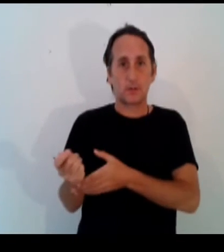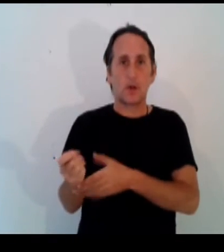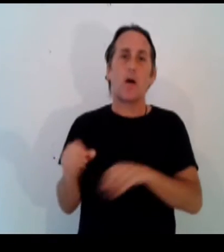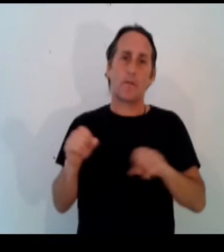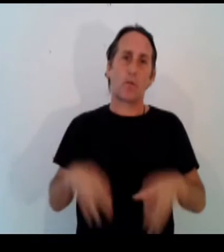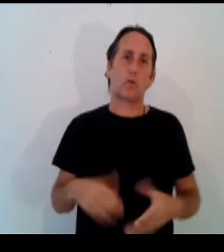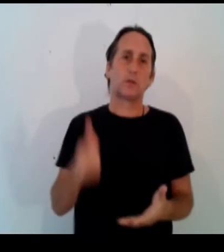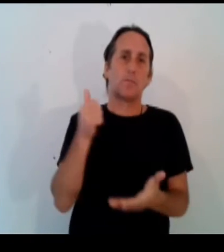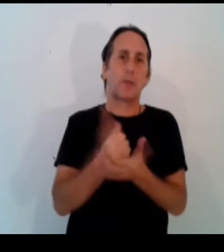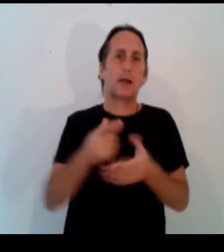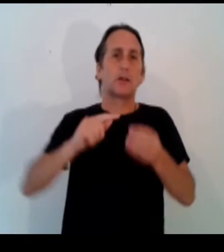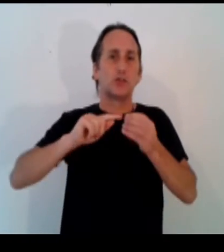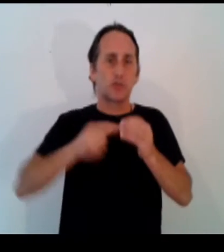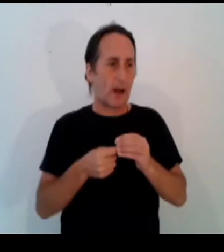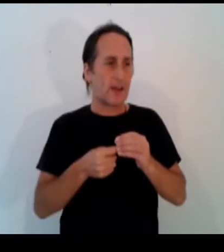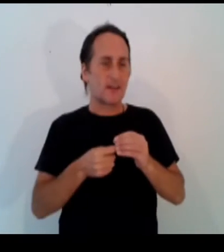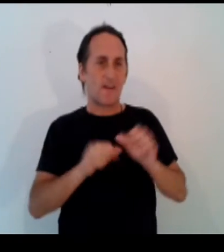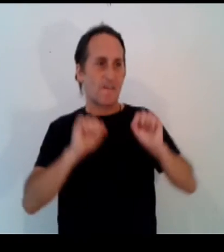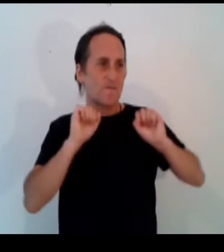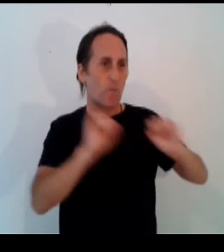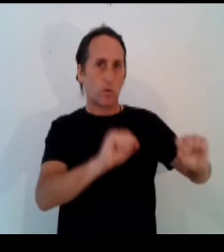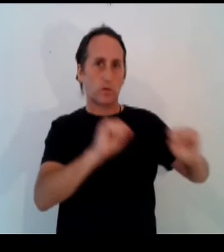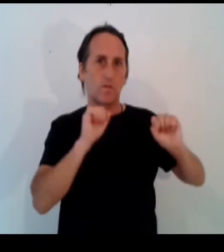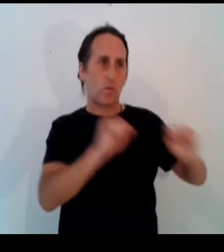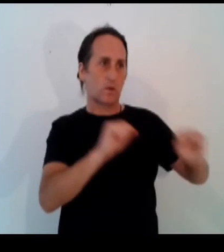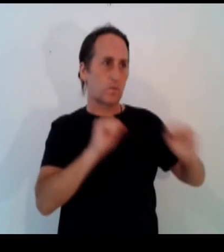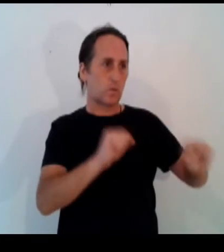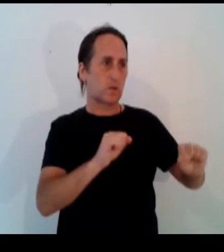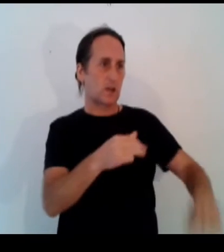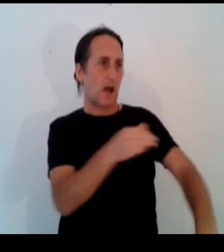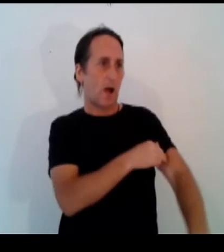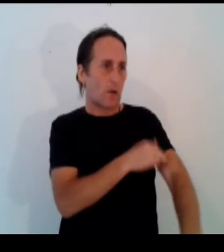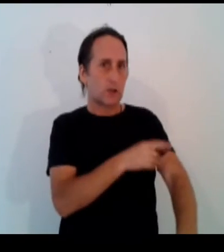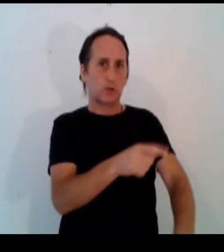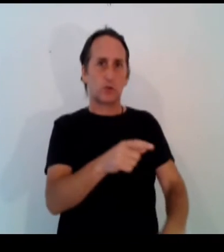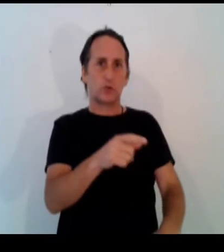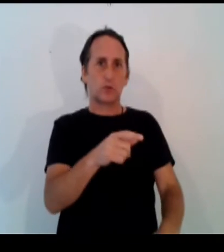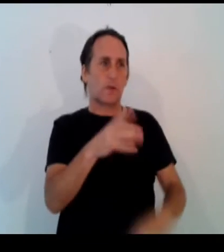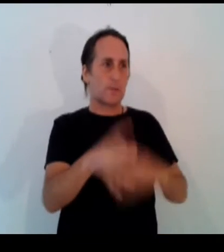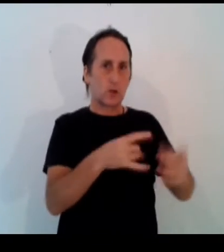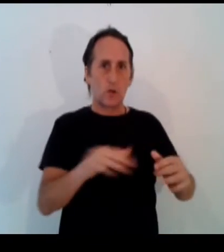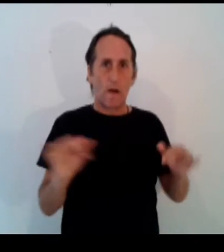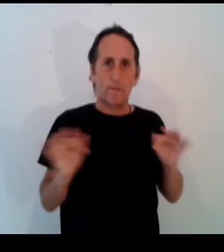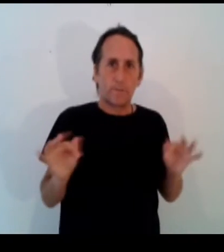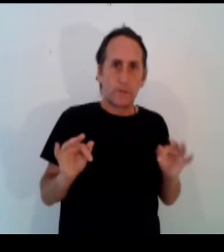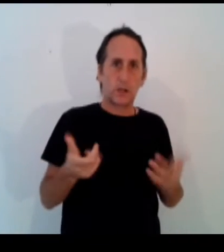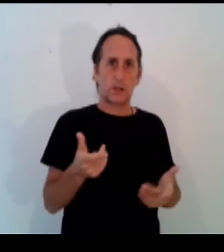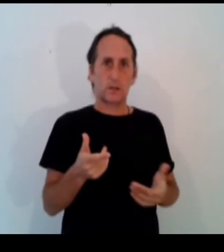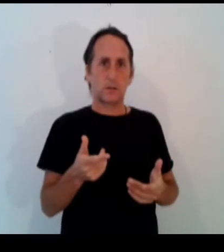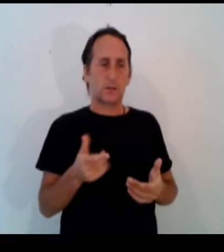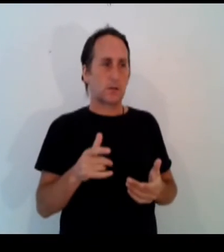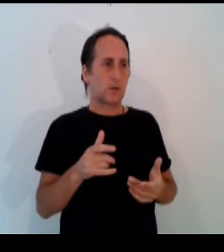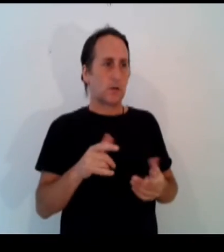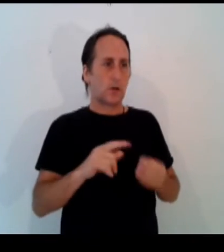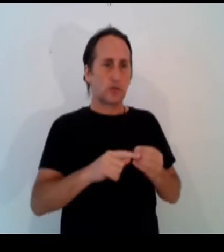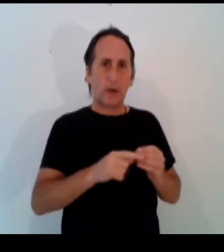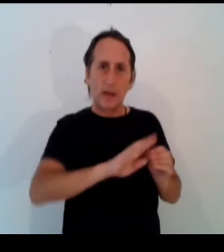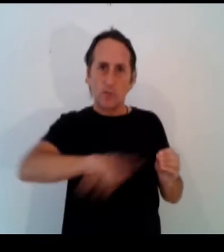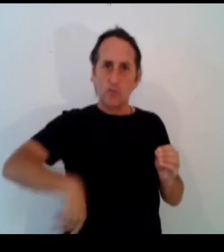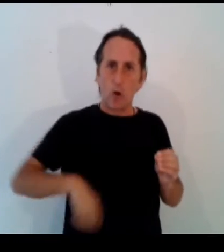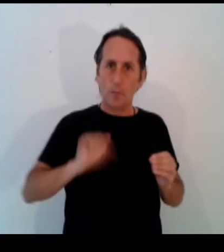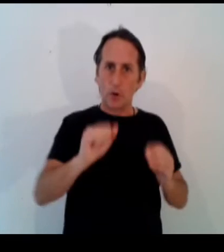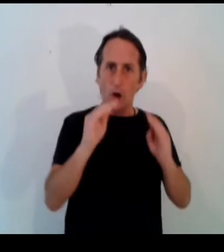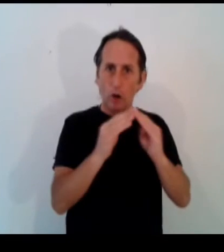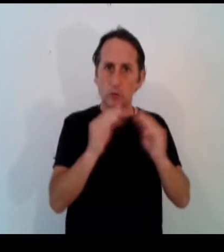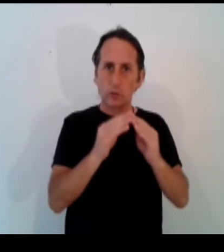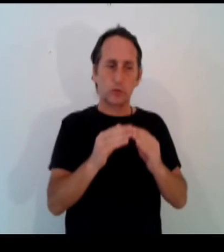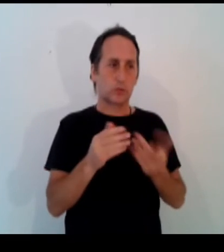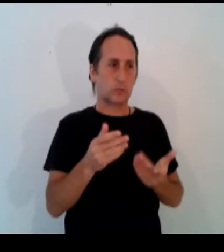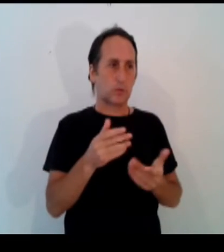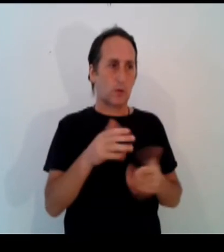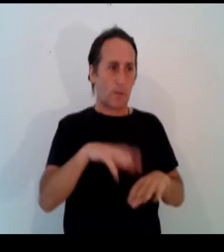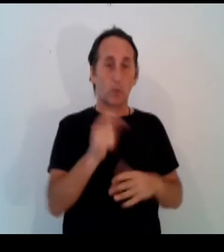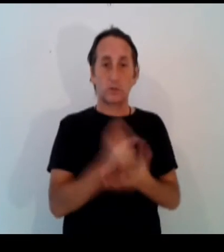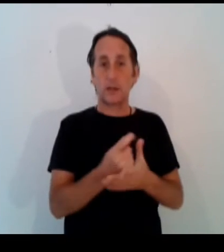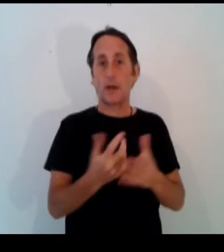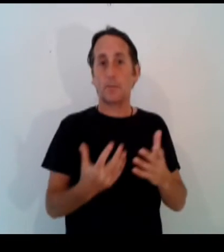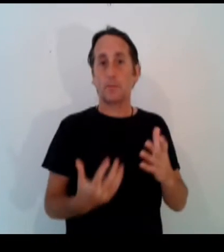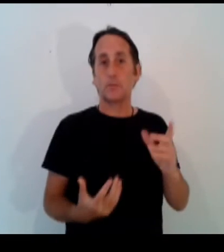Now the bank of course will try to come heavy on you, to intimidate you, terrorise you to pay them back, they will probably try to steal your house generally succeed